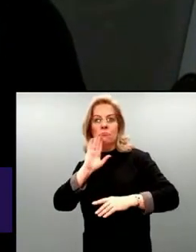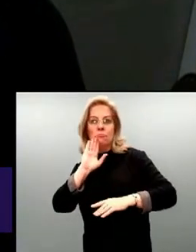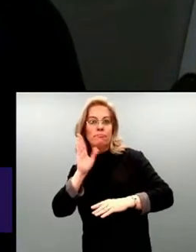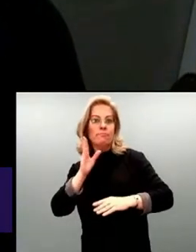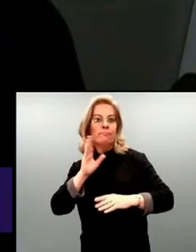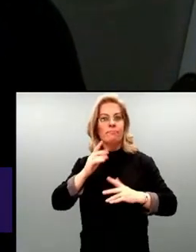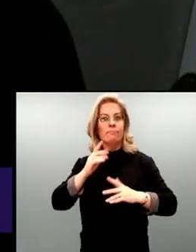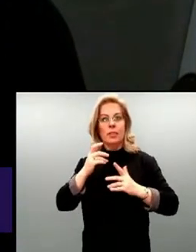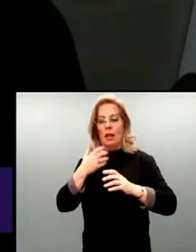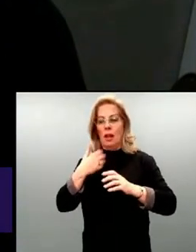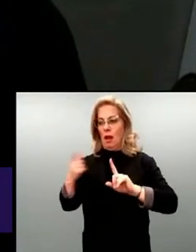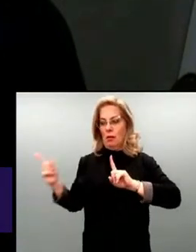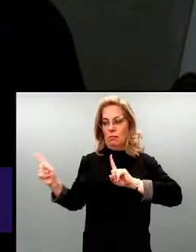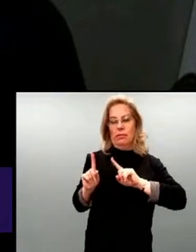What you can tell the Commission about that phenomenon?